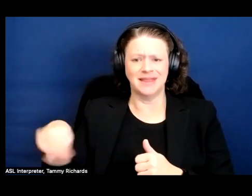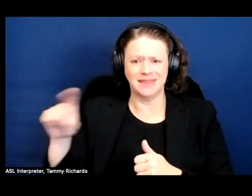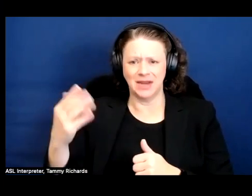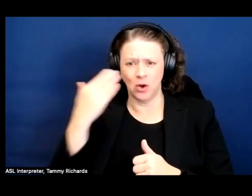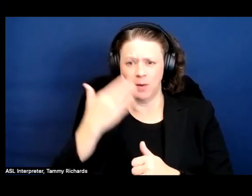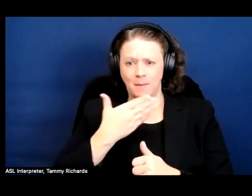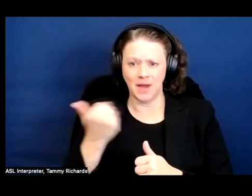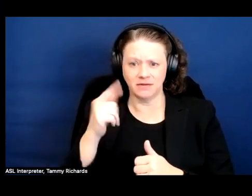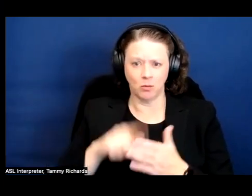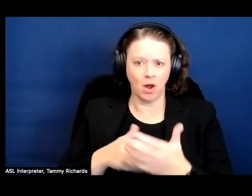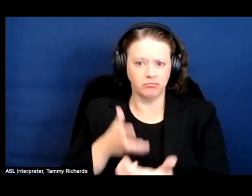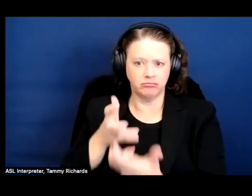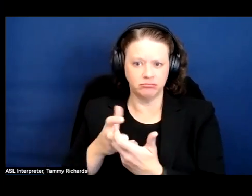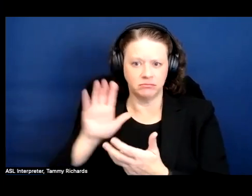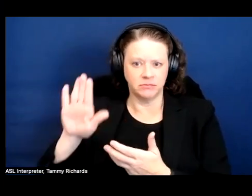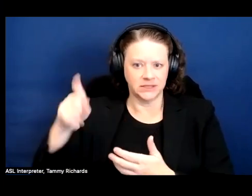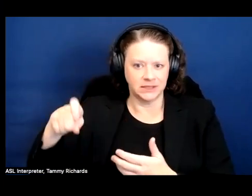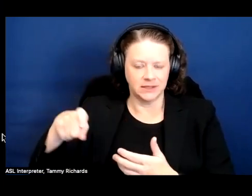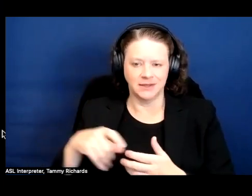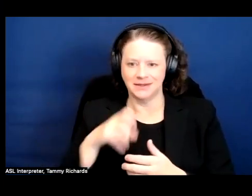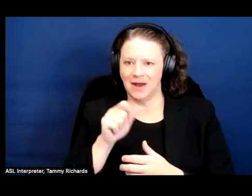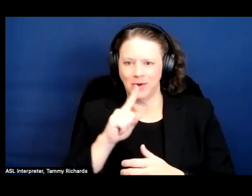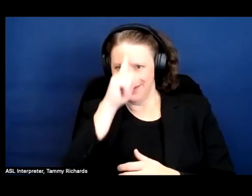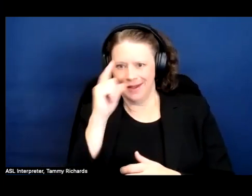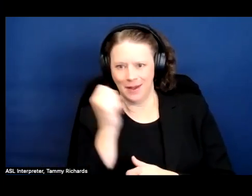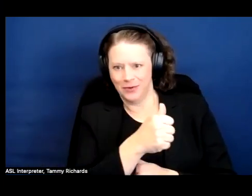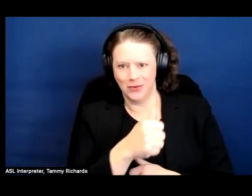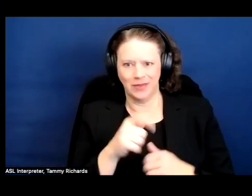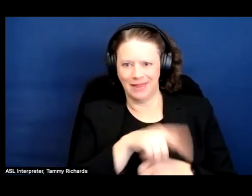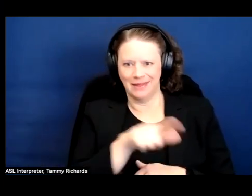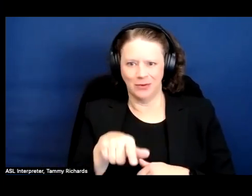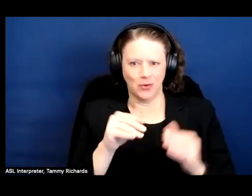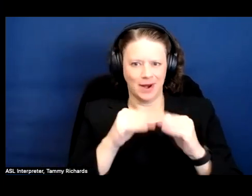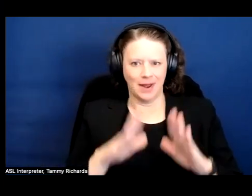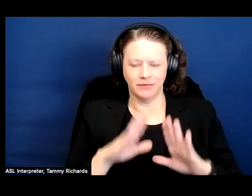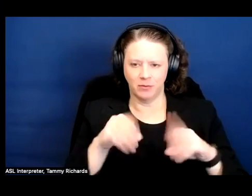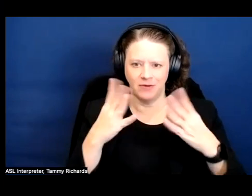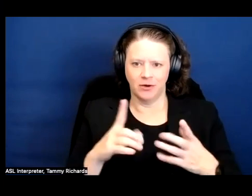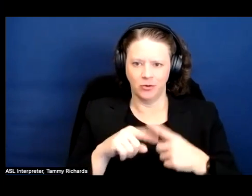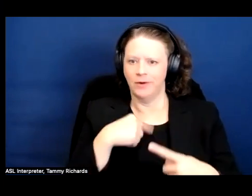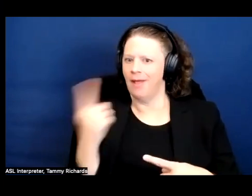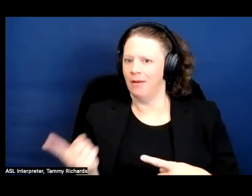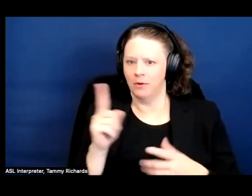So again, not on its own, a claim, but the failure to engage